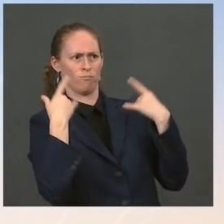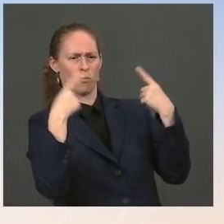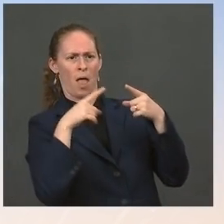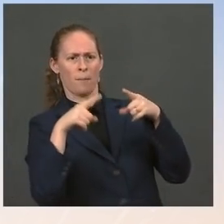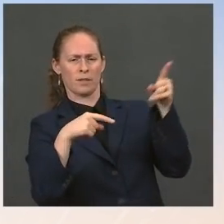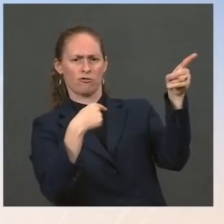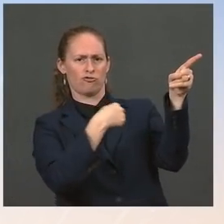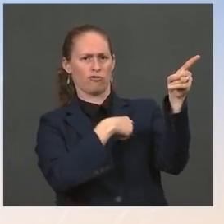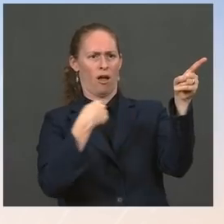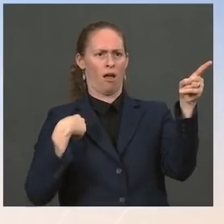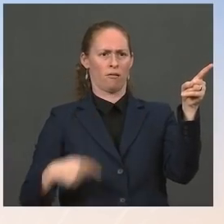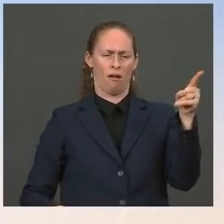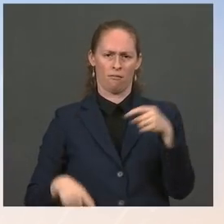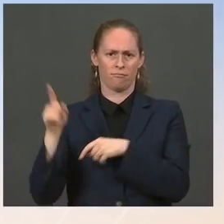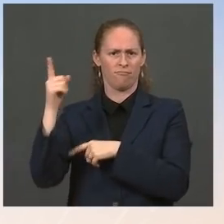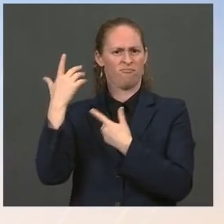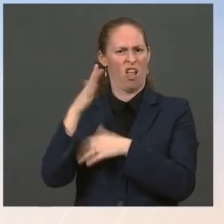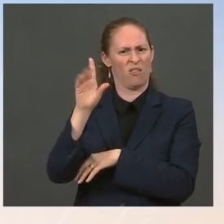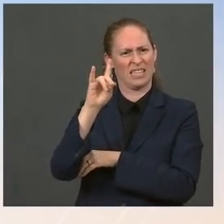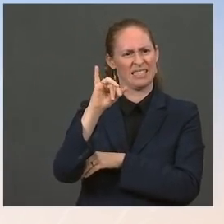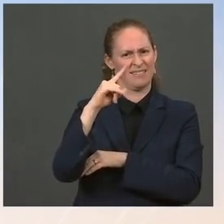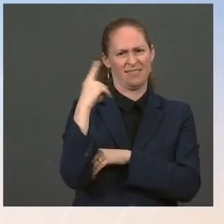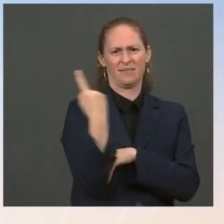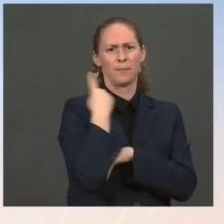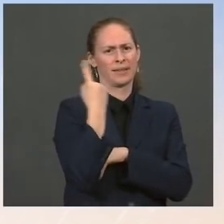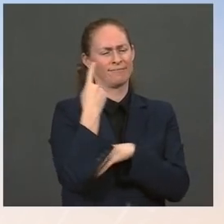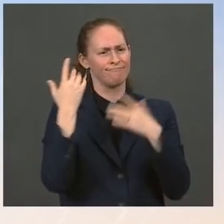an effort to have coordination on the international stage